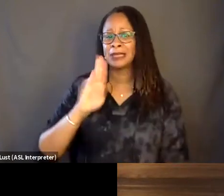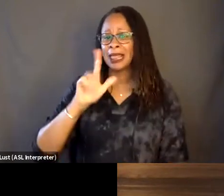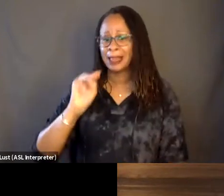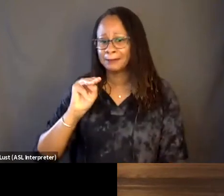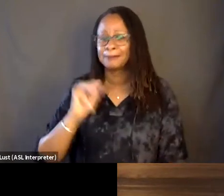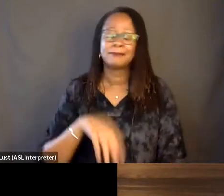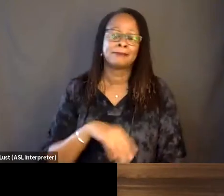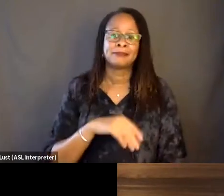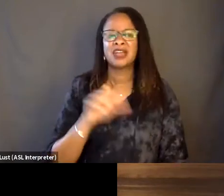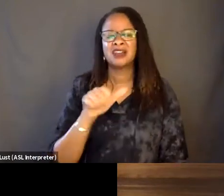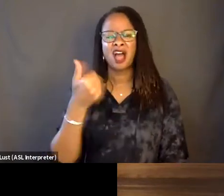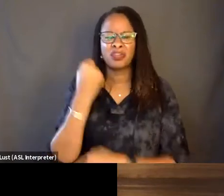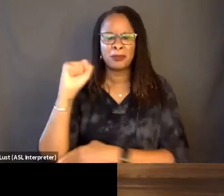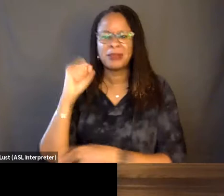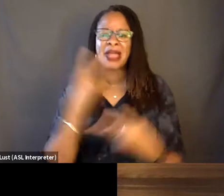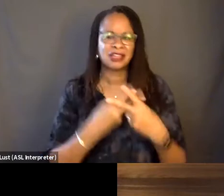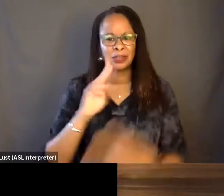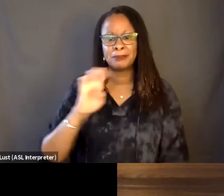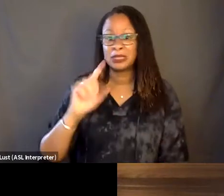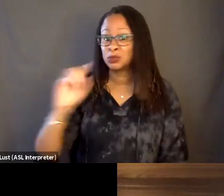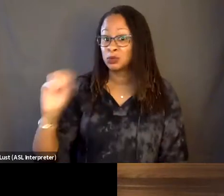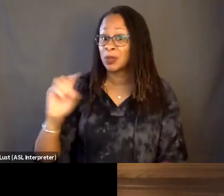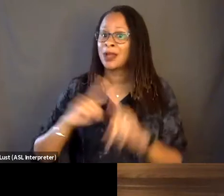But the actual action behind that becomes very different.